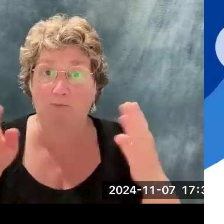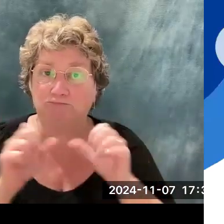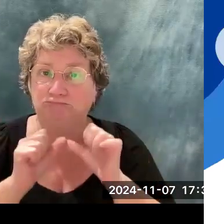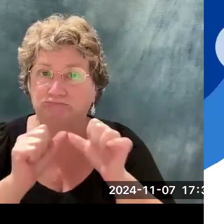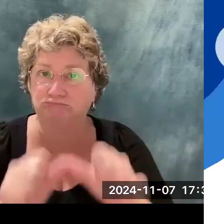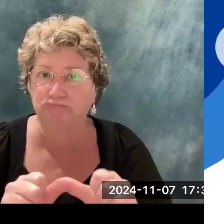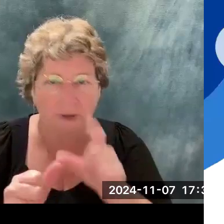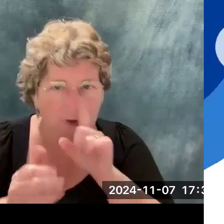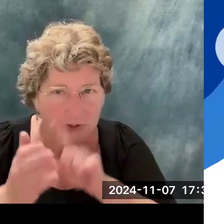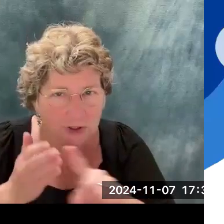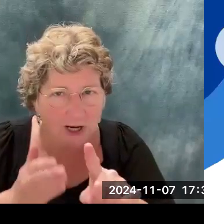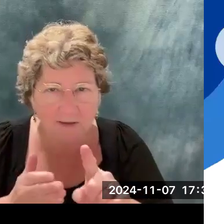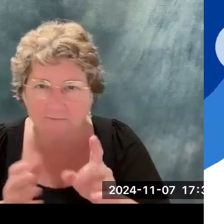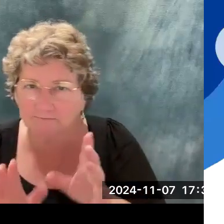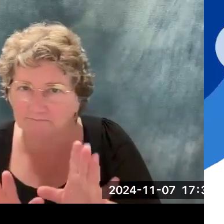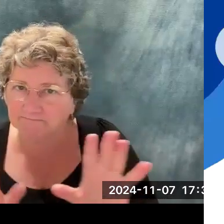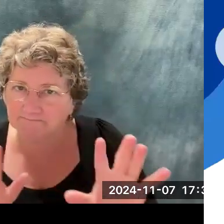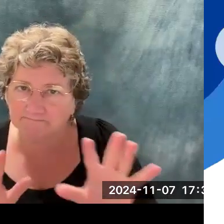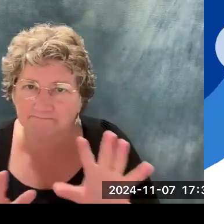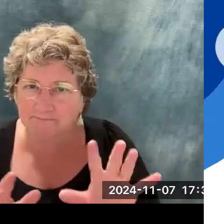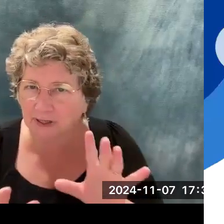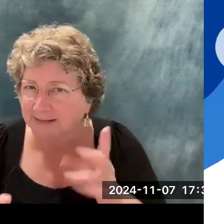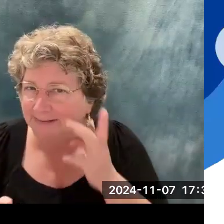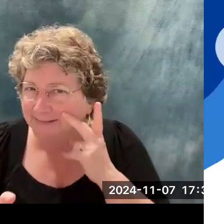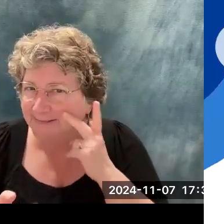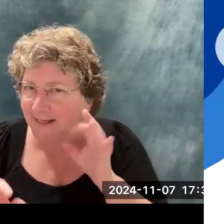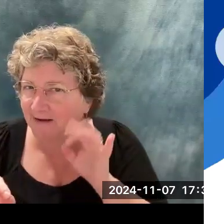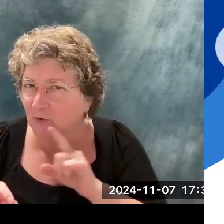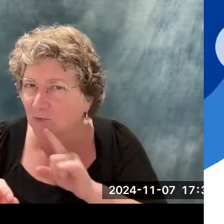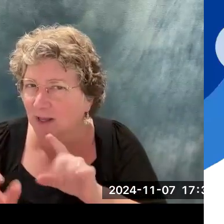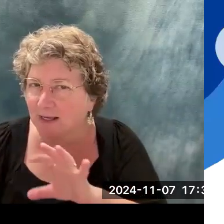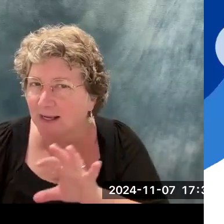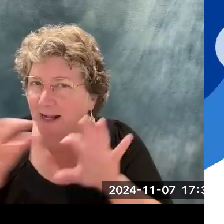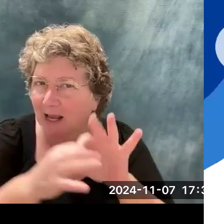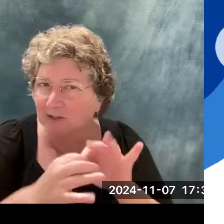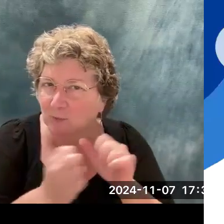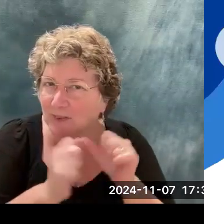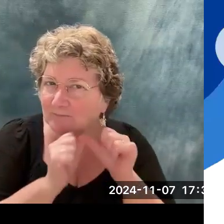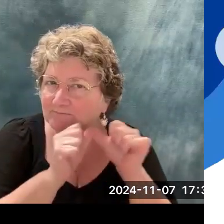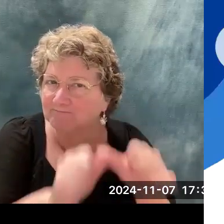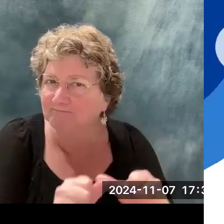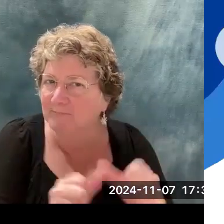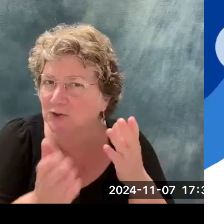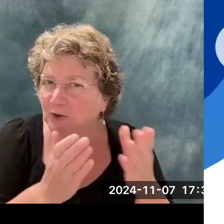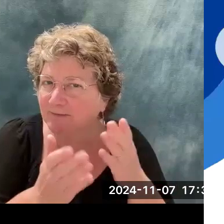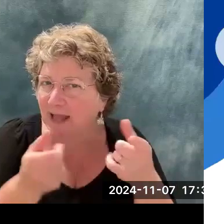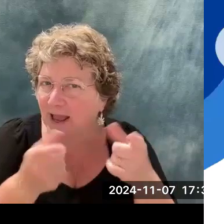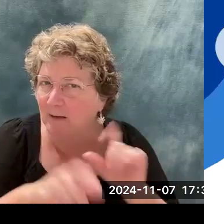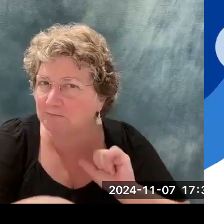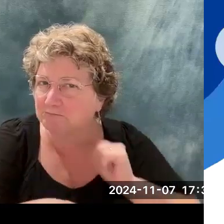checking in to see if those connections to ongoing services have been made, if there's anything else that comes up.